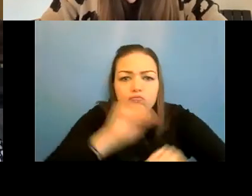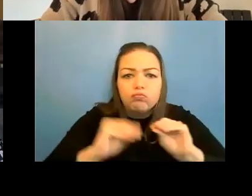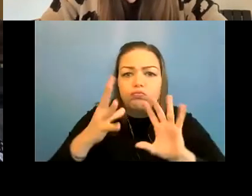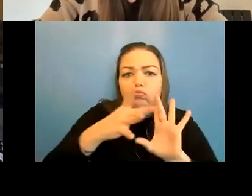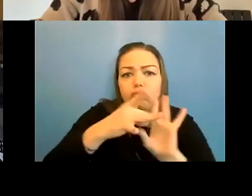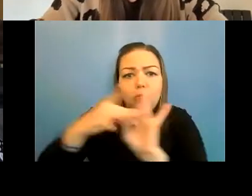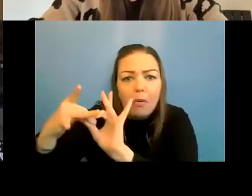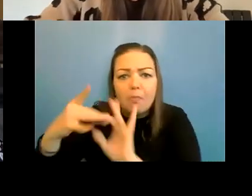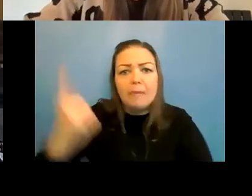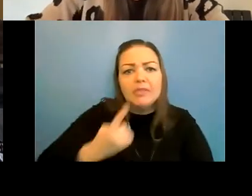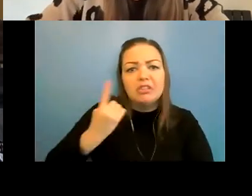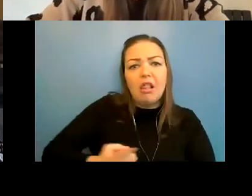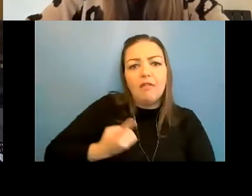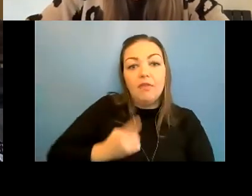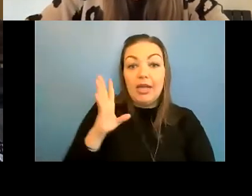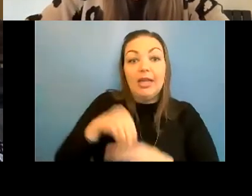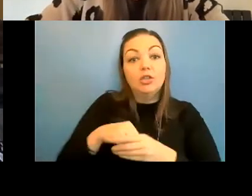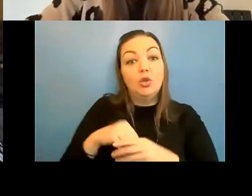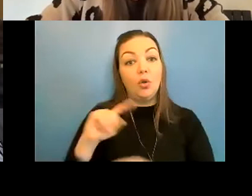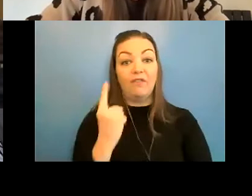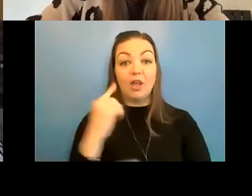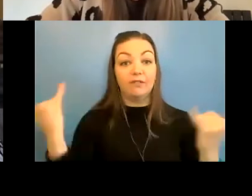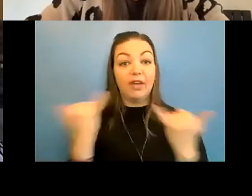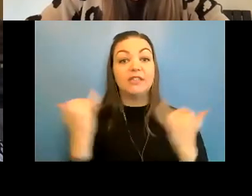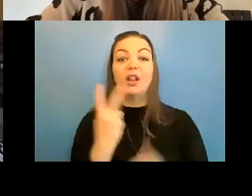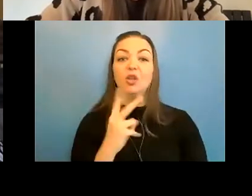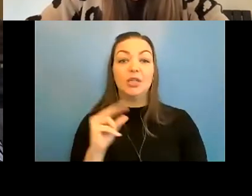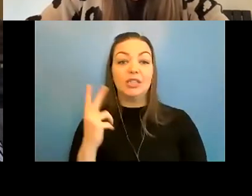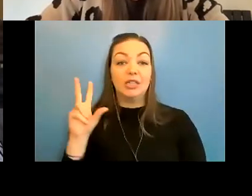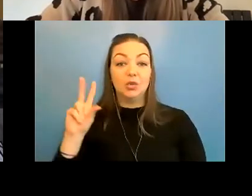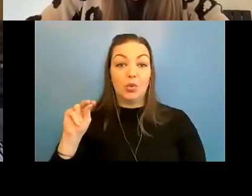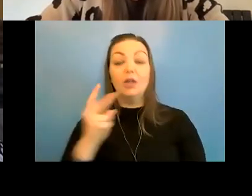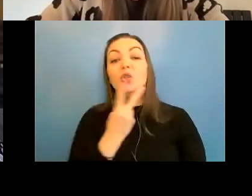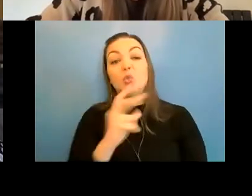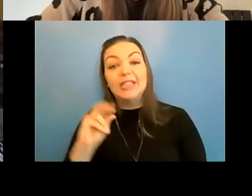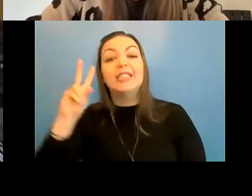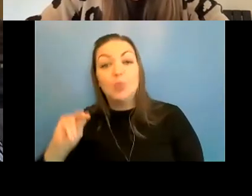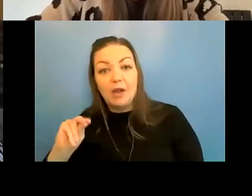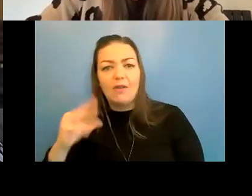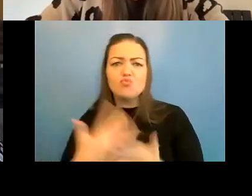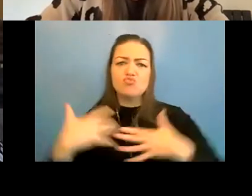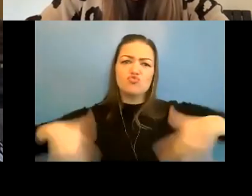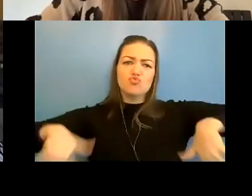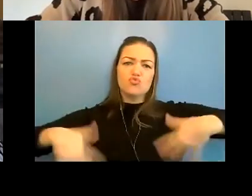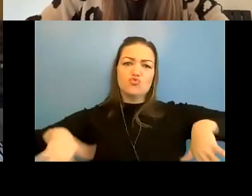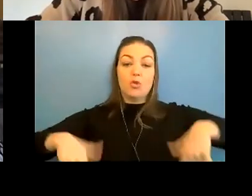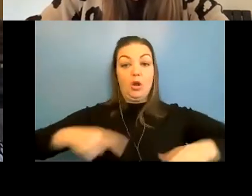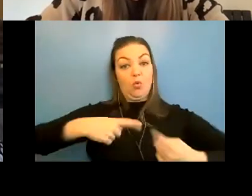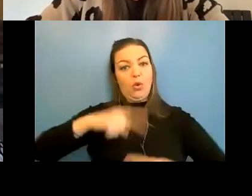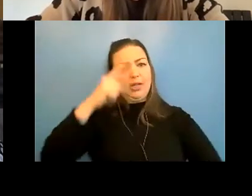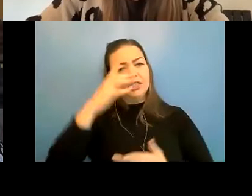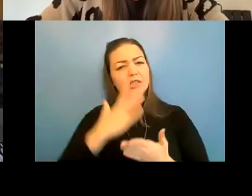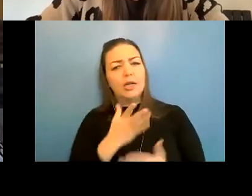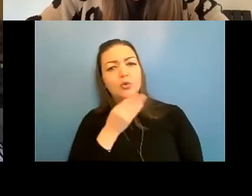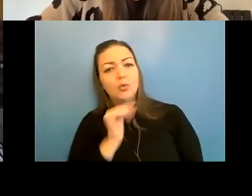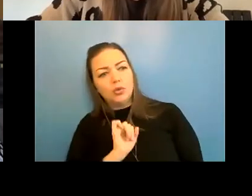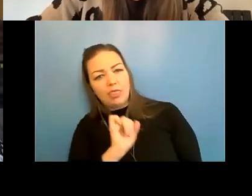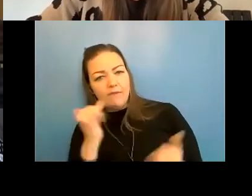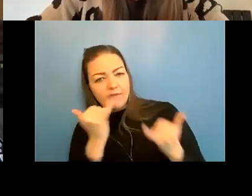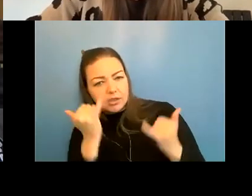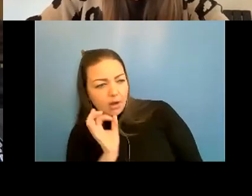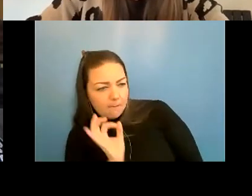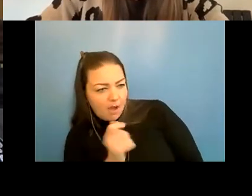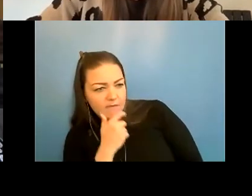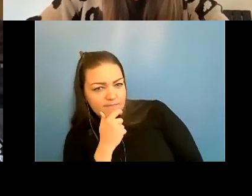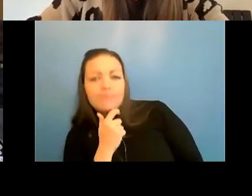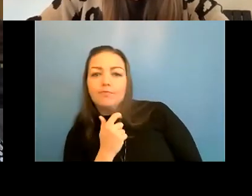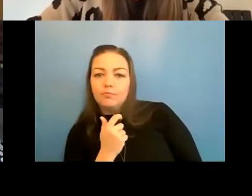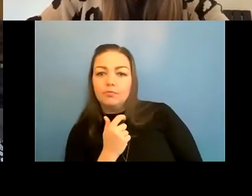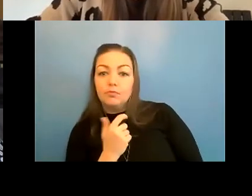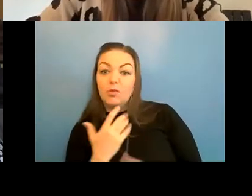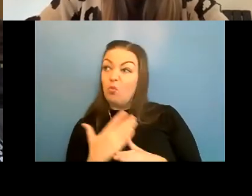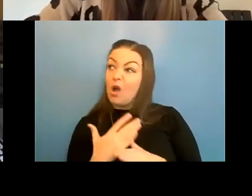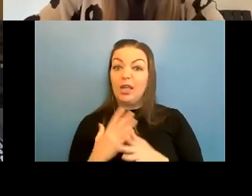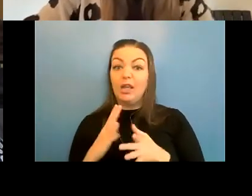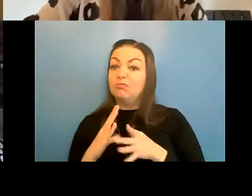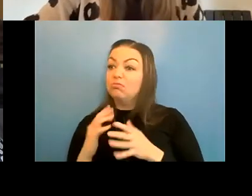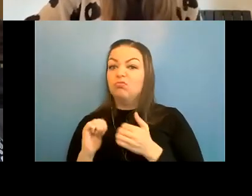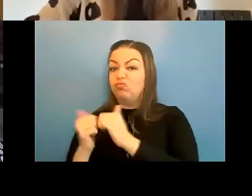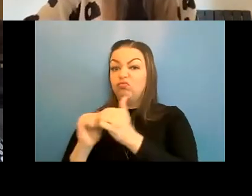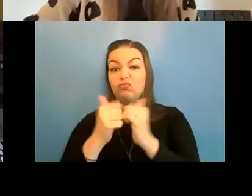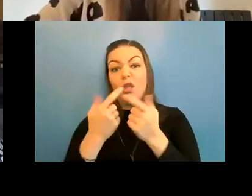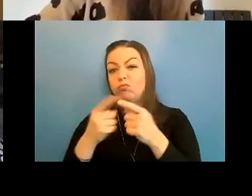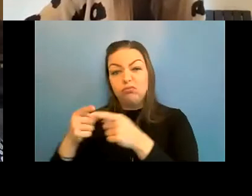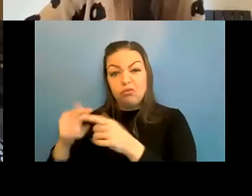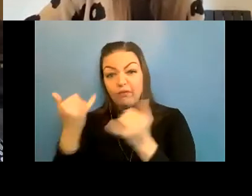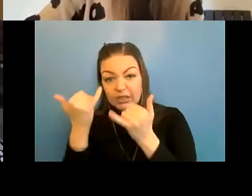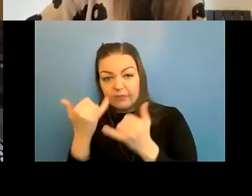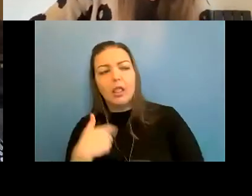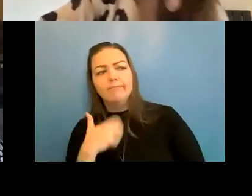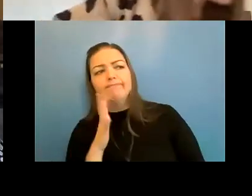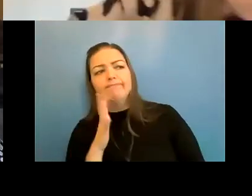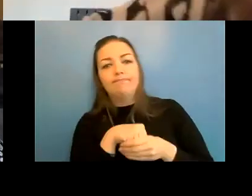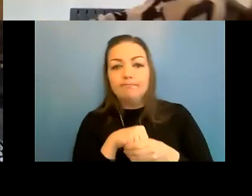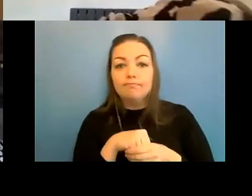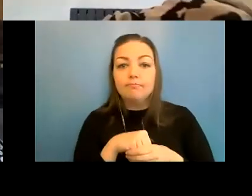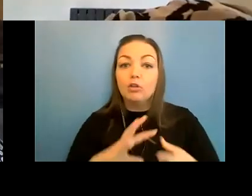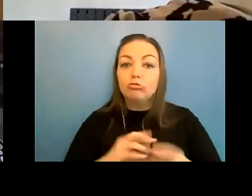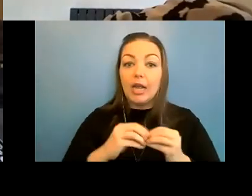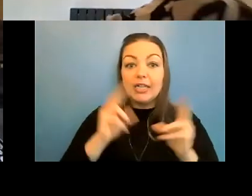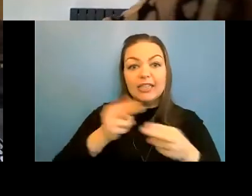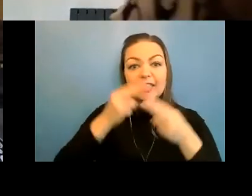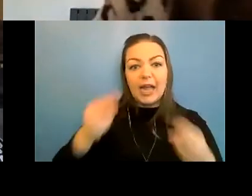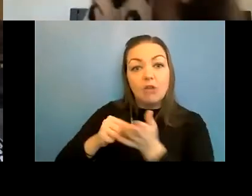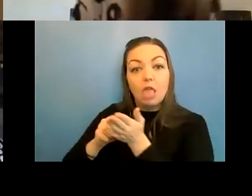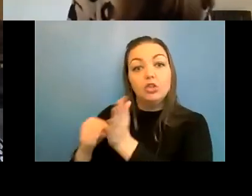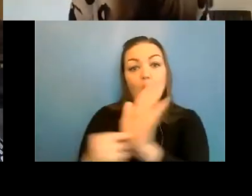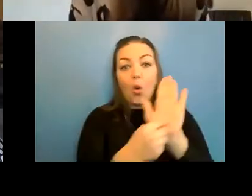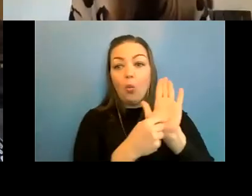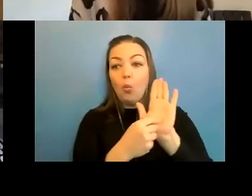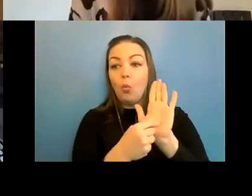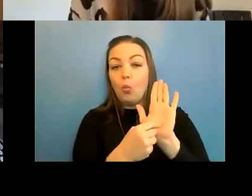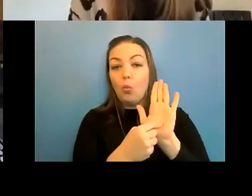well, not all of it, but a lot of it, into the first Festival in 2012, which was amazing.